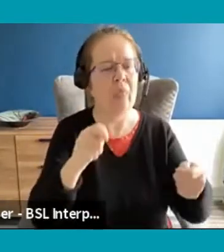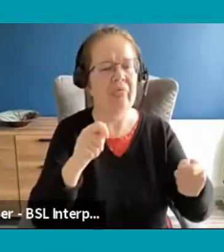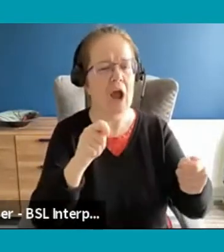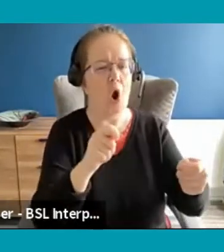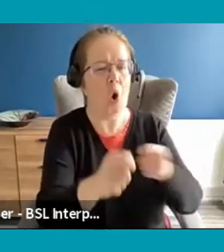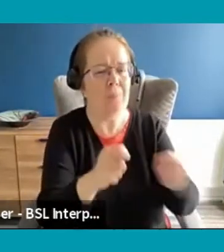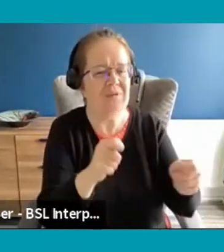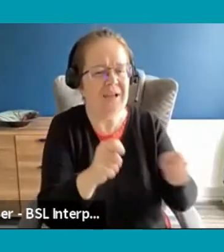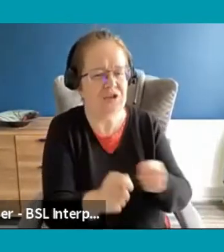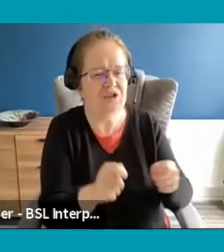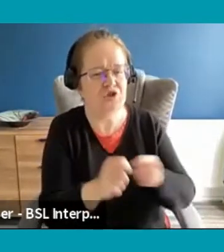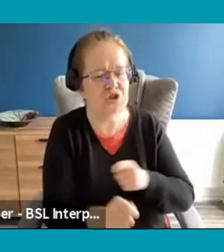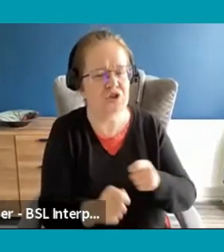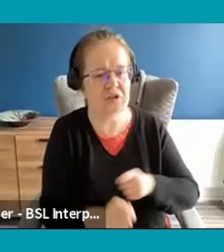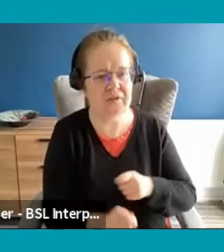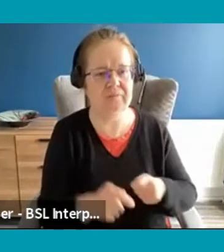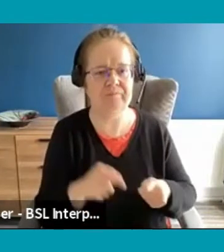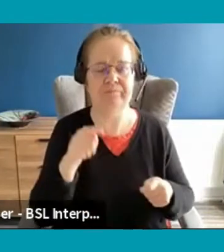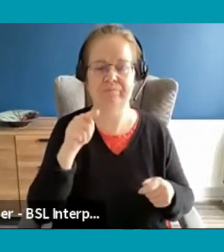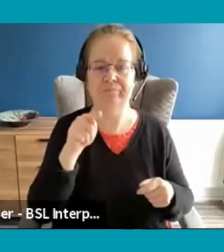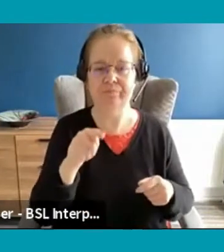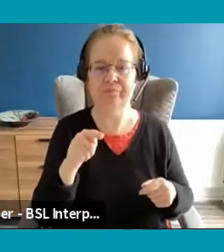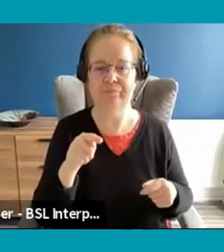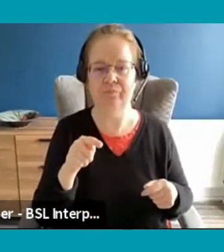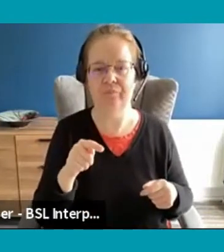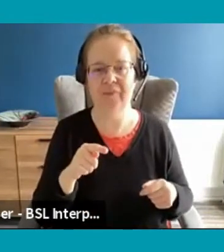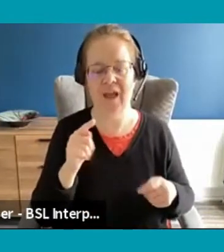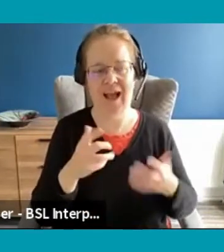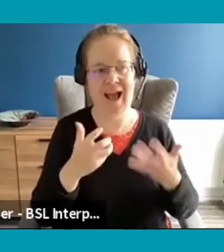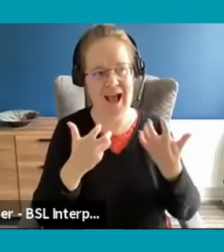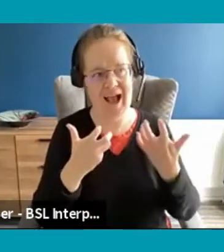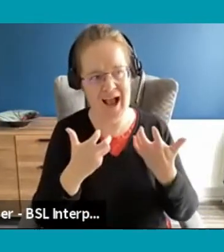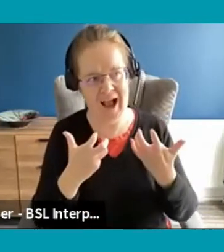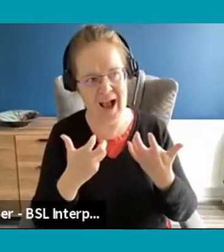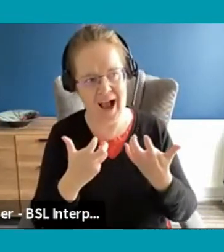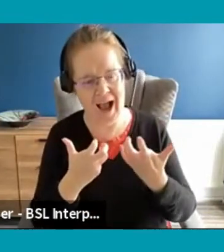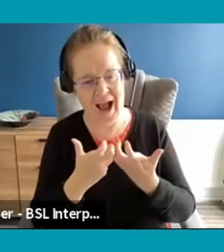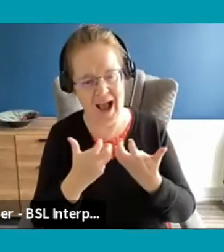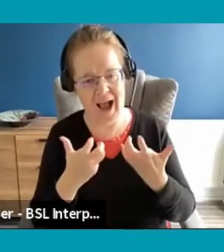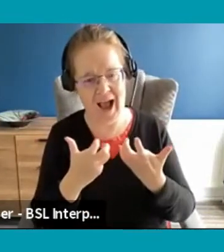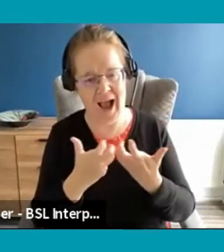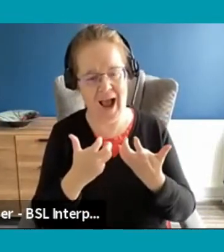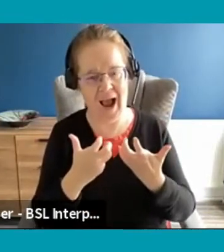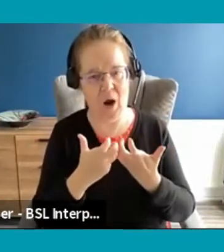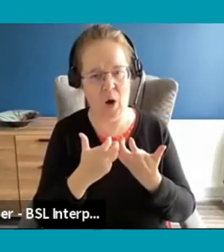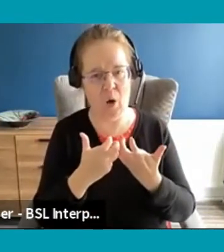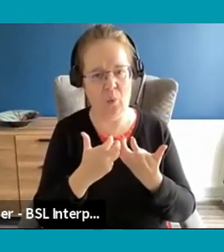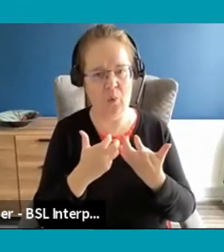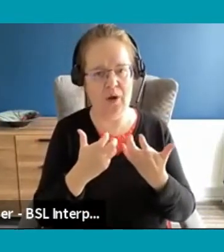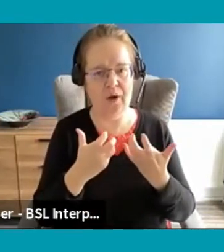Because obviously our focus is how we help. UM are highly talented.